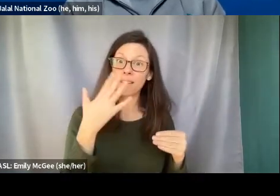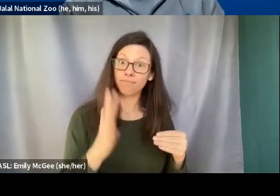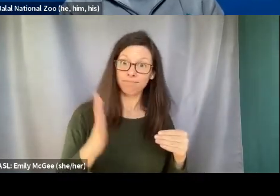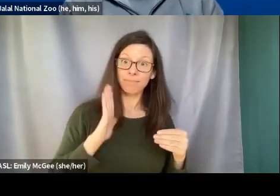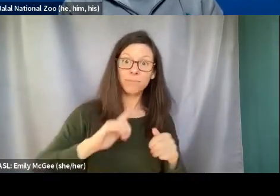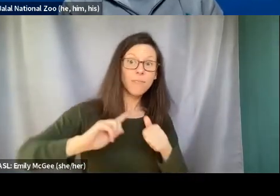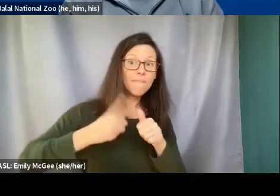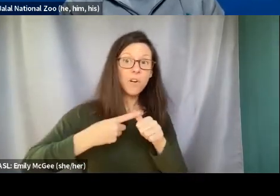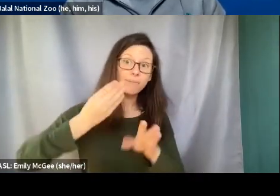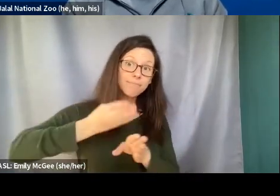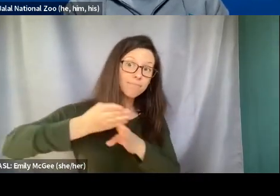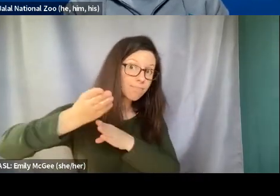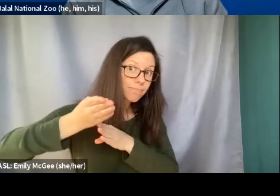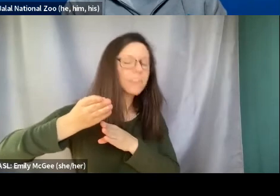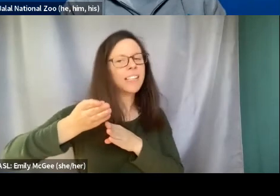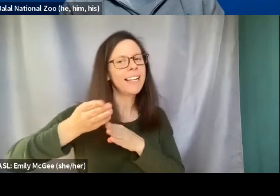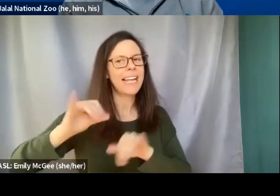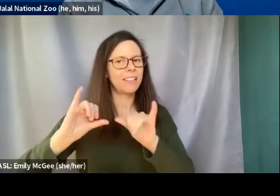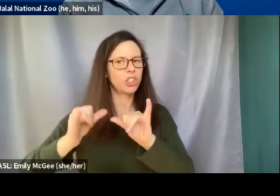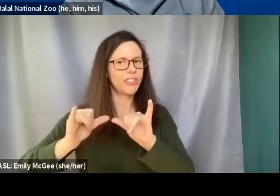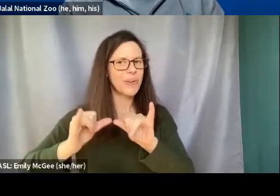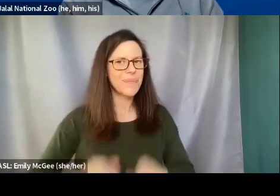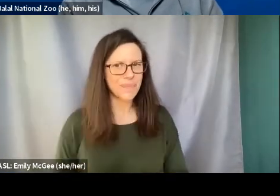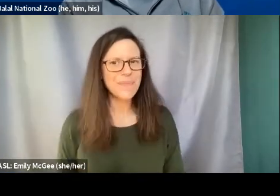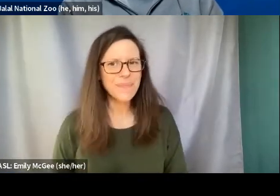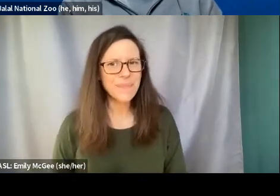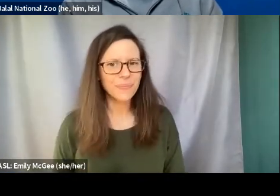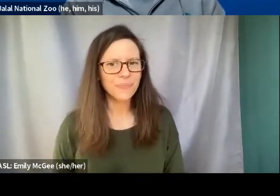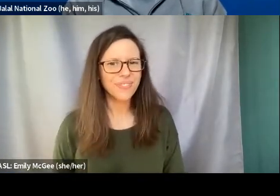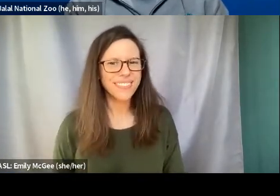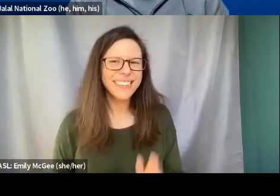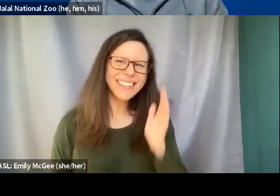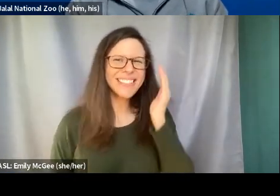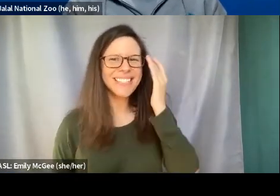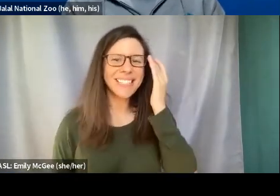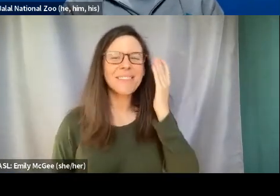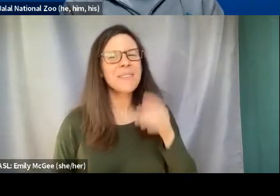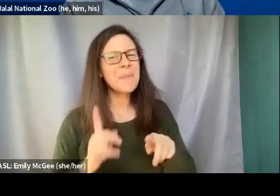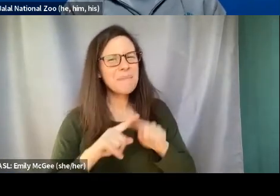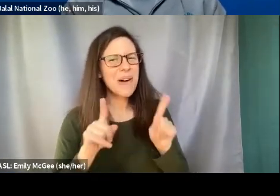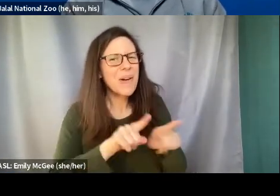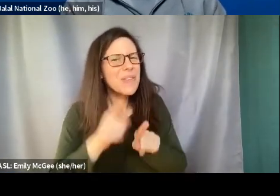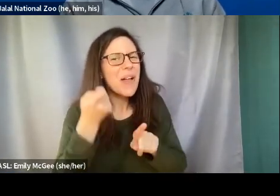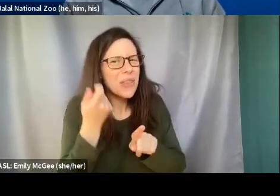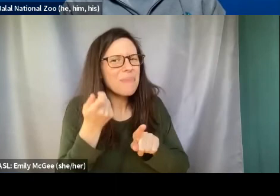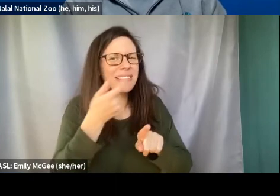But also, I kind of do have a bit of an artistic background and you know love